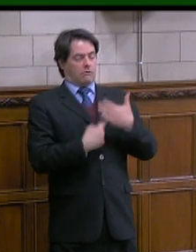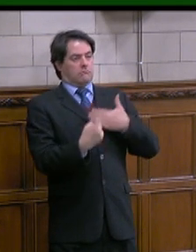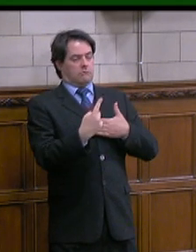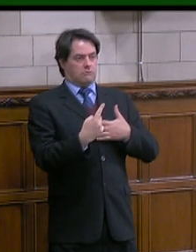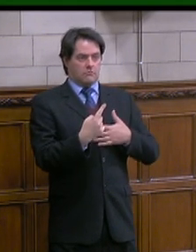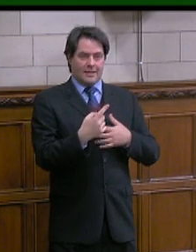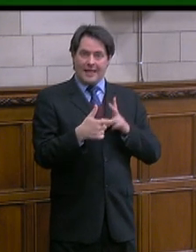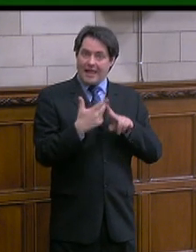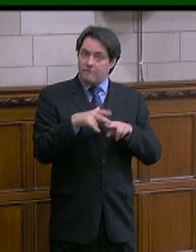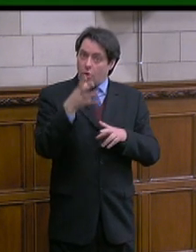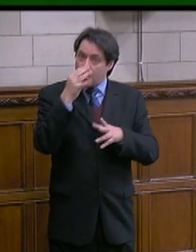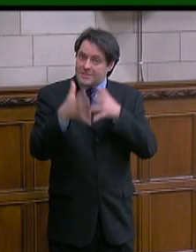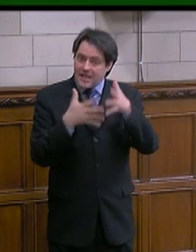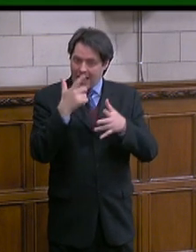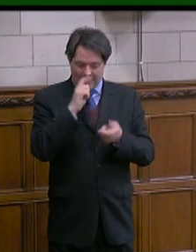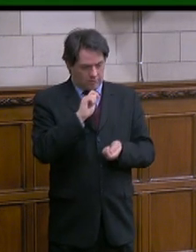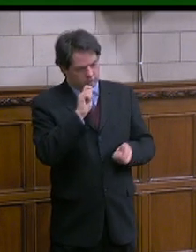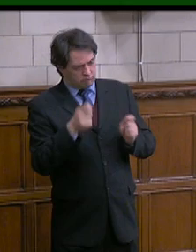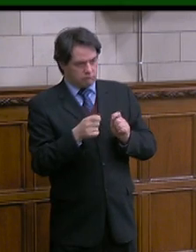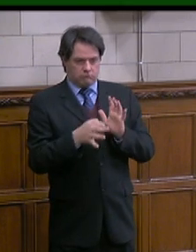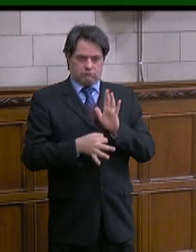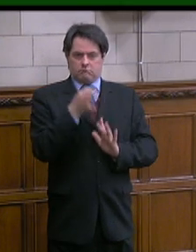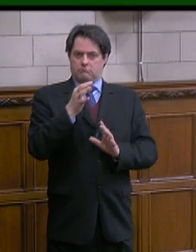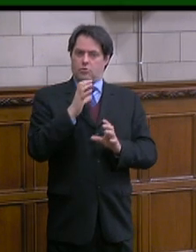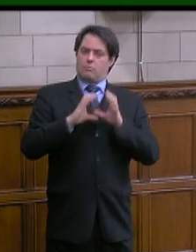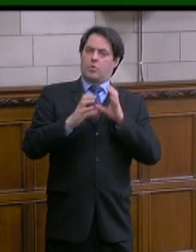can be brought about by learning to communicate effectively.